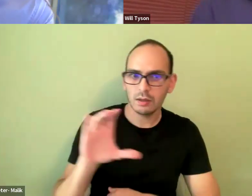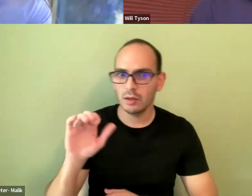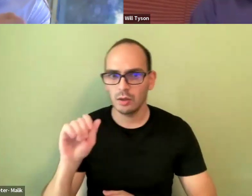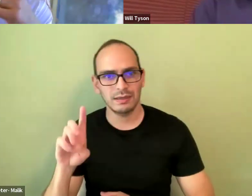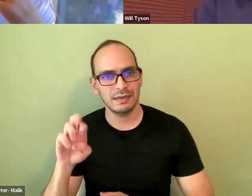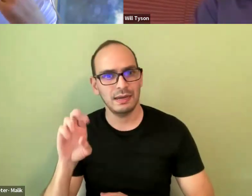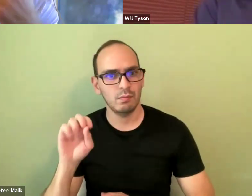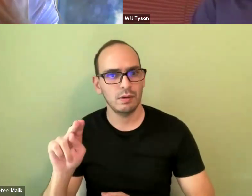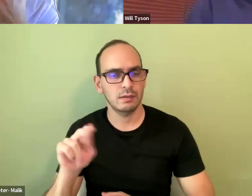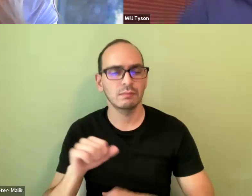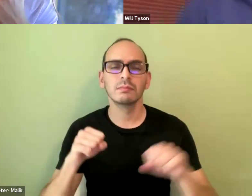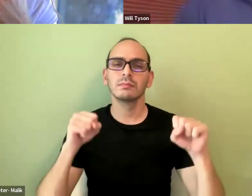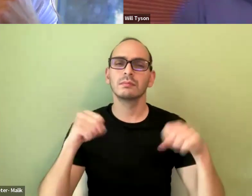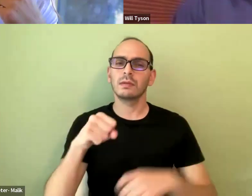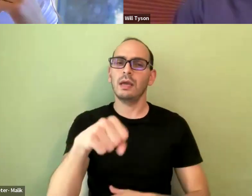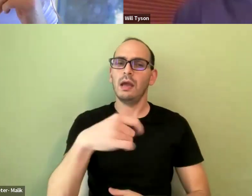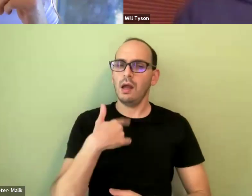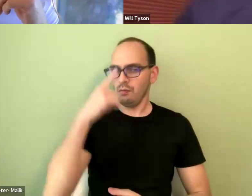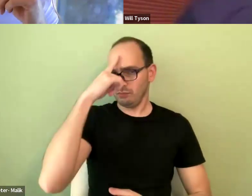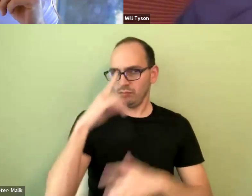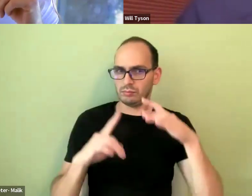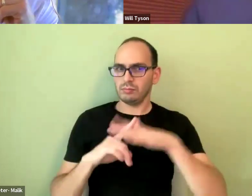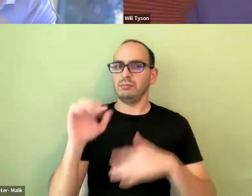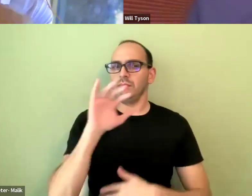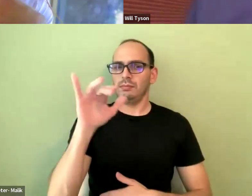Thank you so much for this discussion very